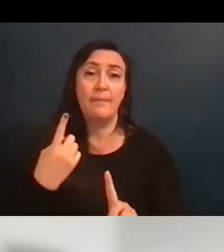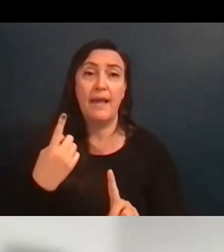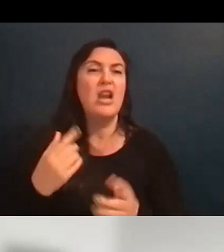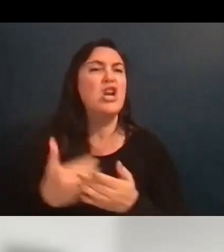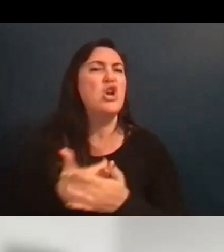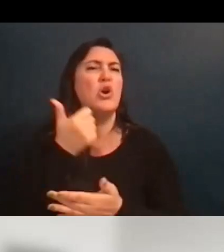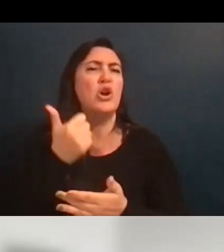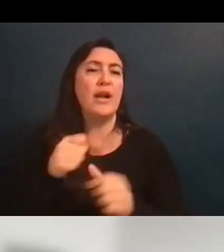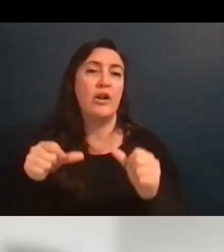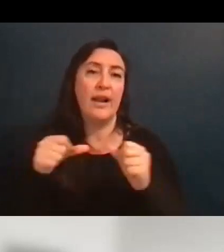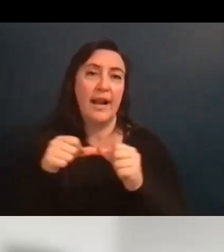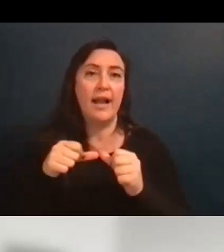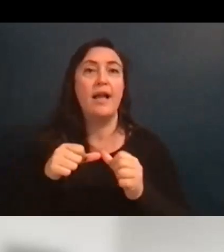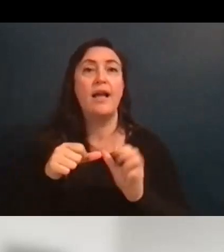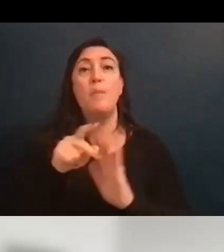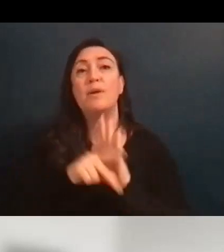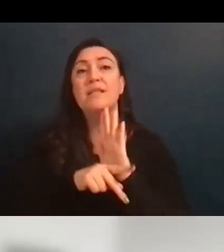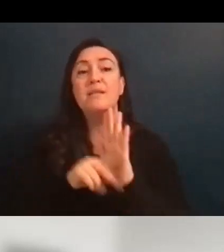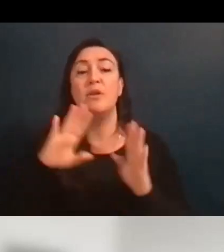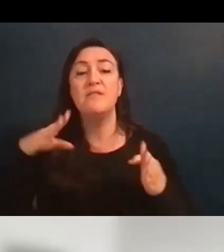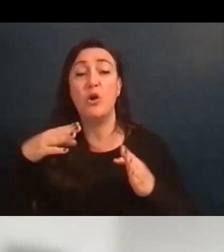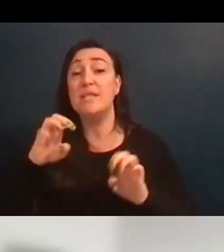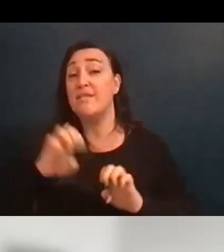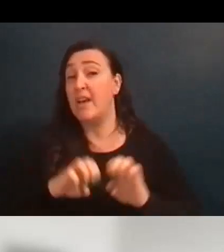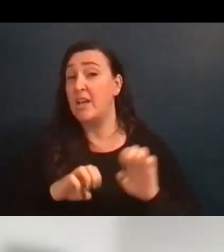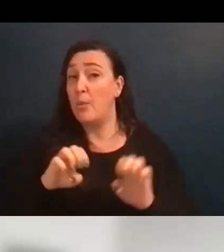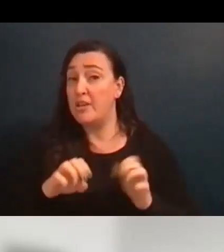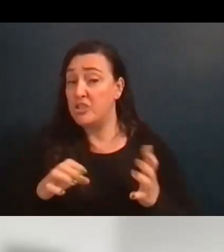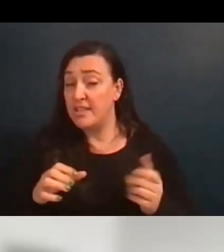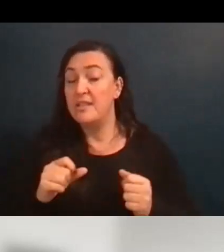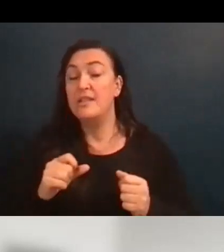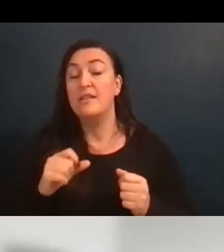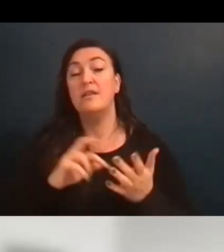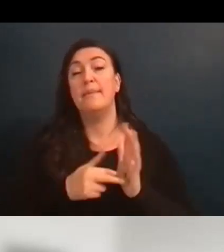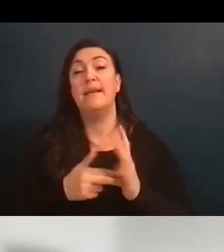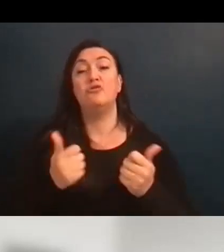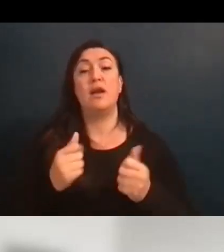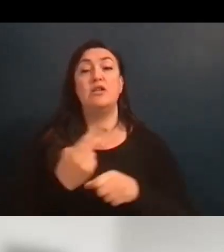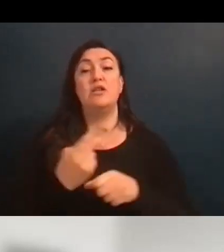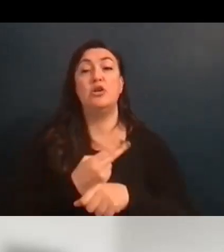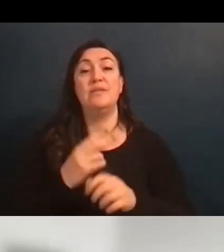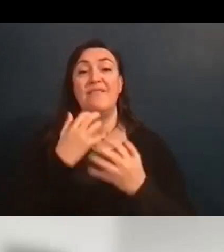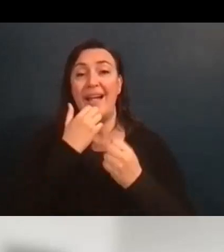principles, focused evaluation. So trying to use values and sort of guiding statements about